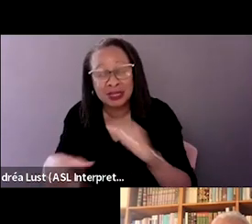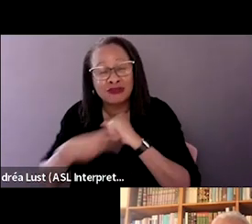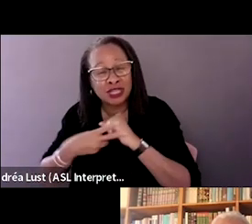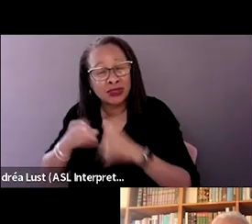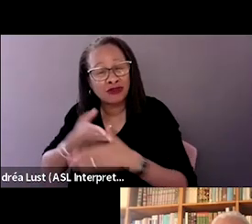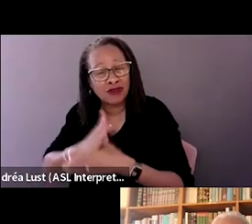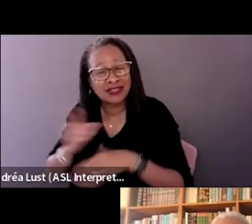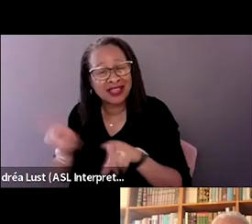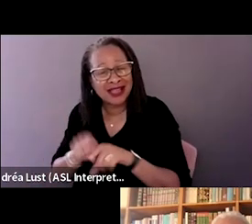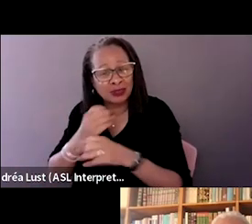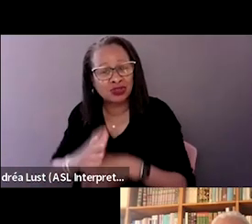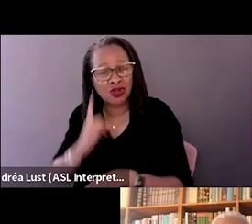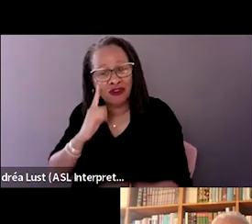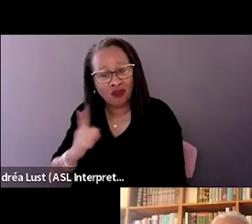or parallel distribution?